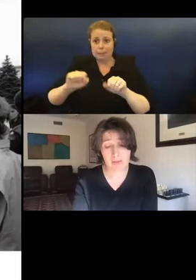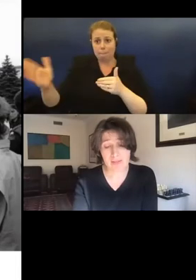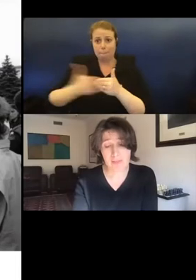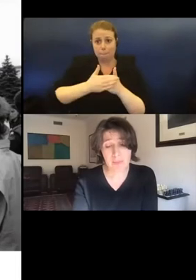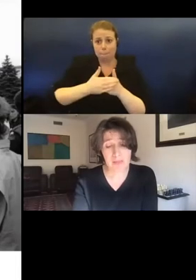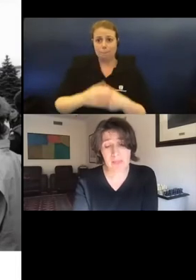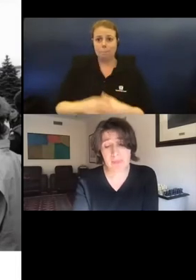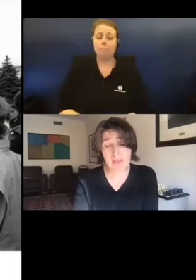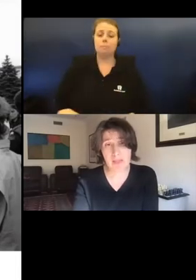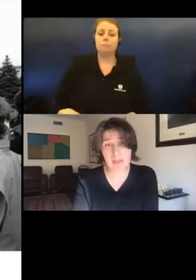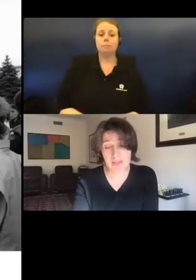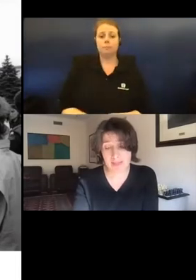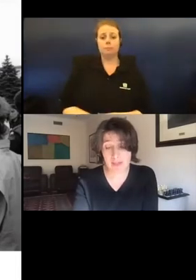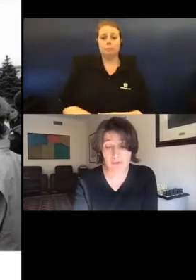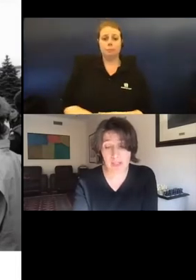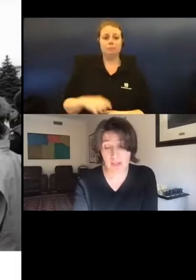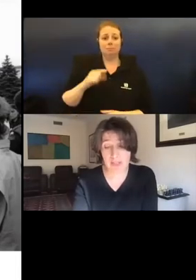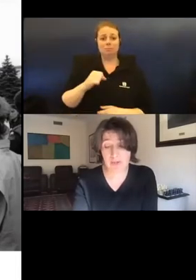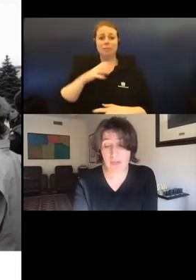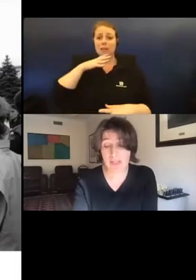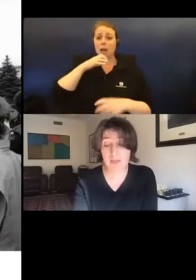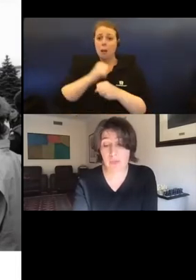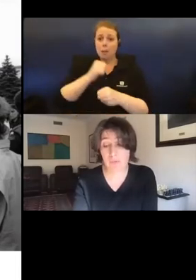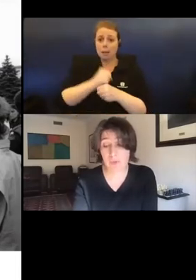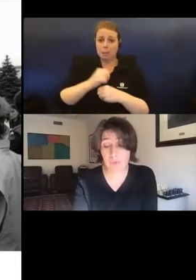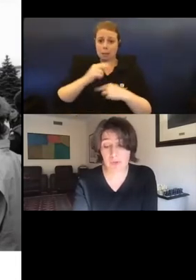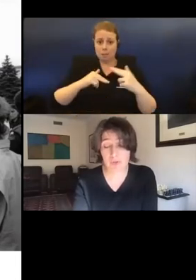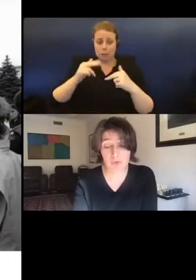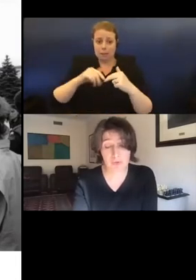the parliament building in the center of town next to lenin square which we just saw before